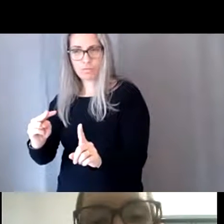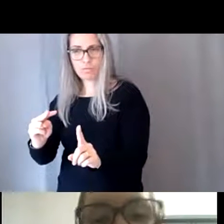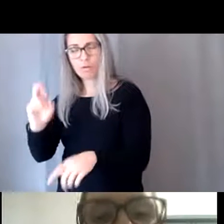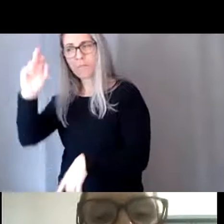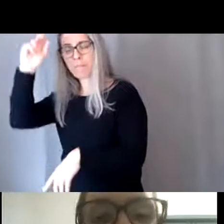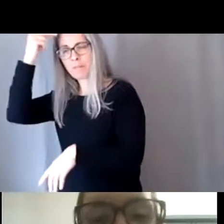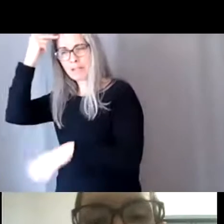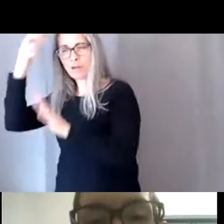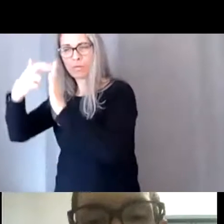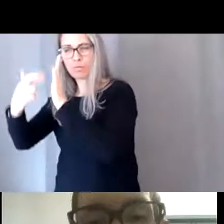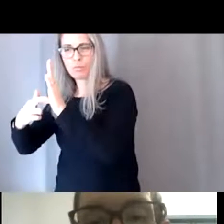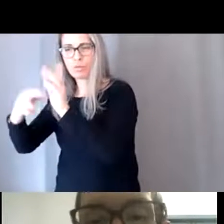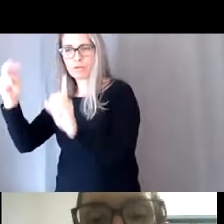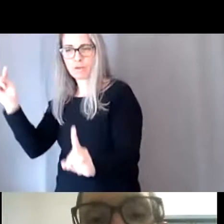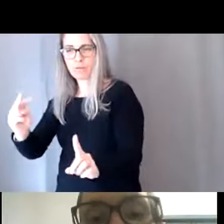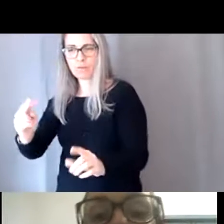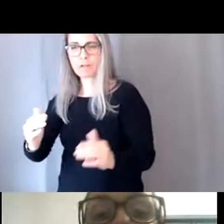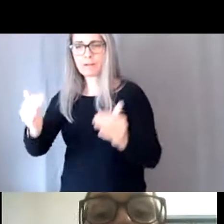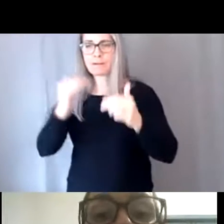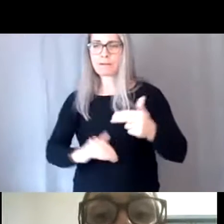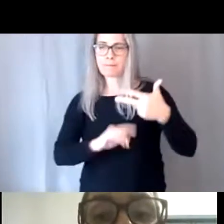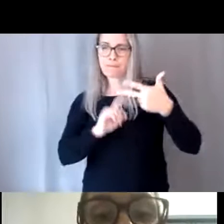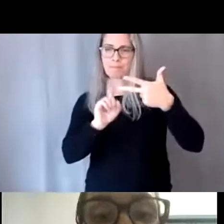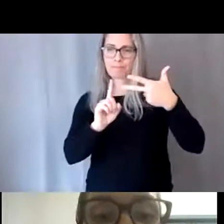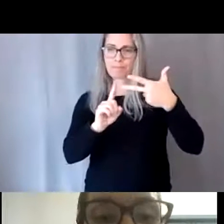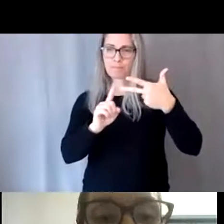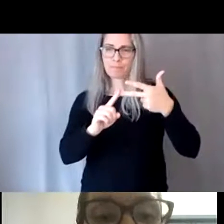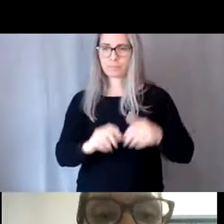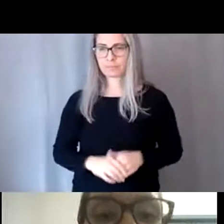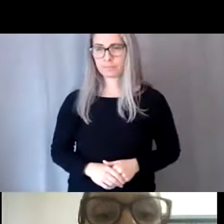the grandmother function has an orientation of the current